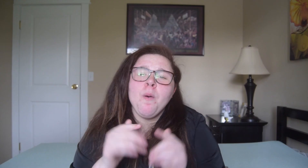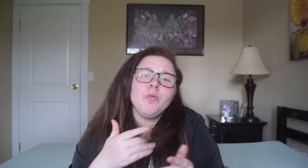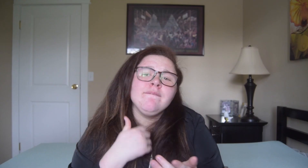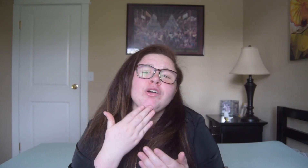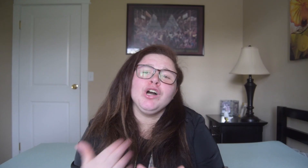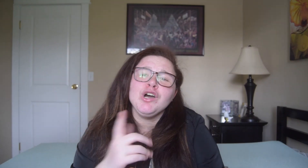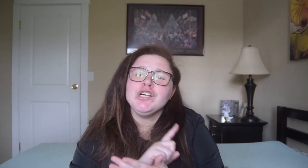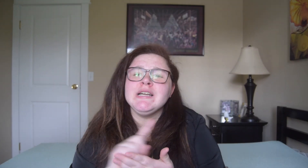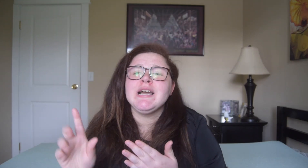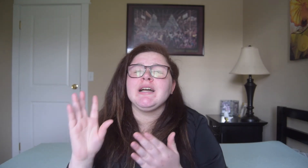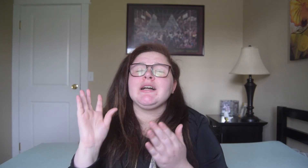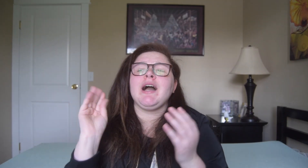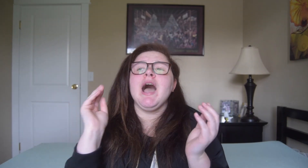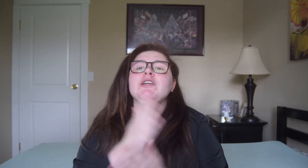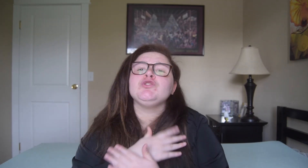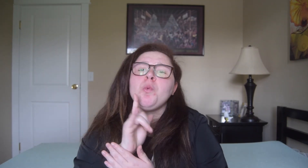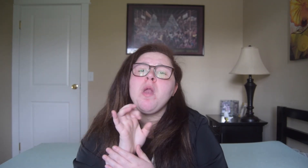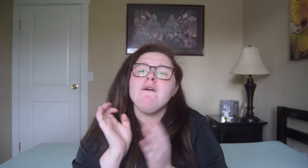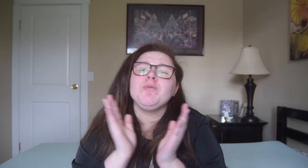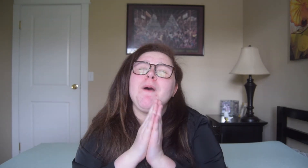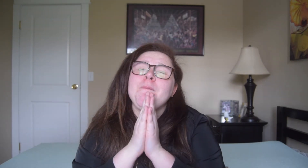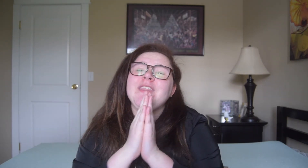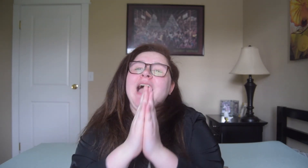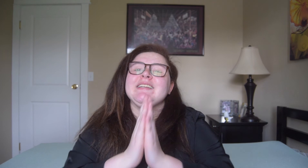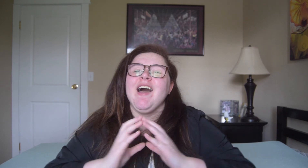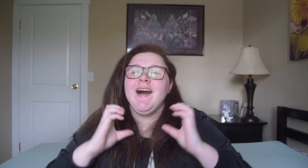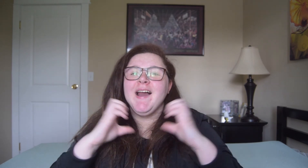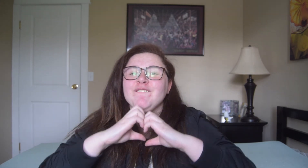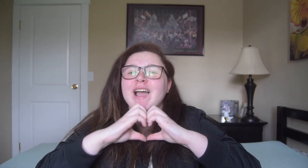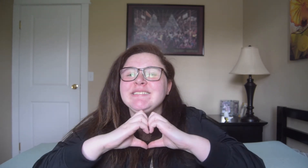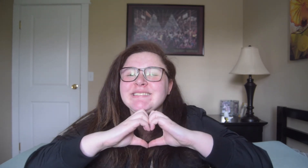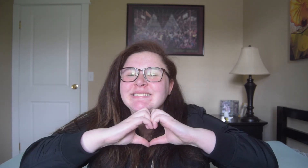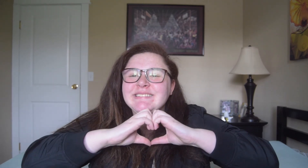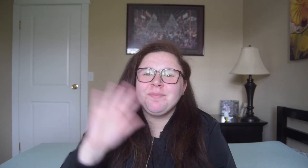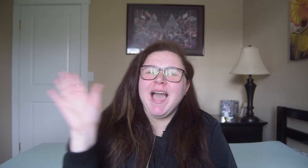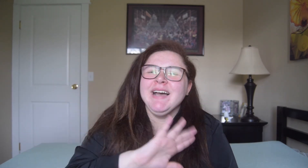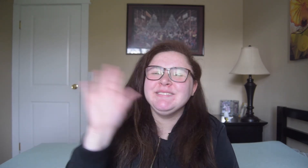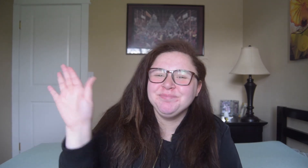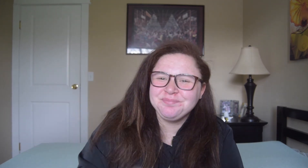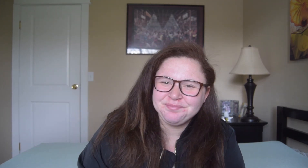I hope you guys have a good week and enjoy life, remember that! I love you guys! Bye guys